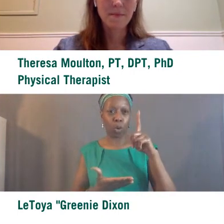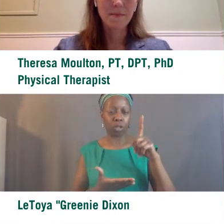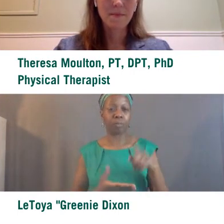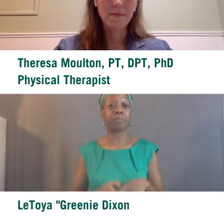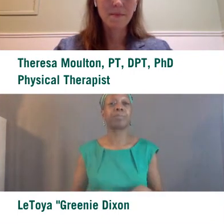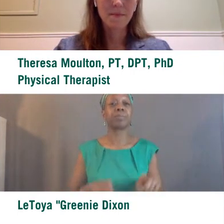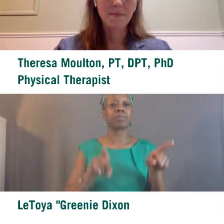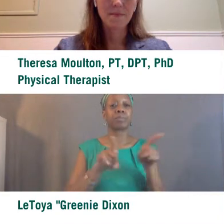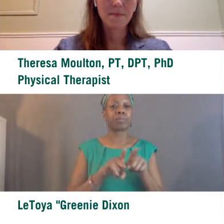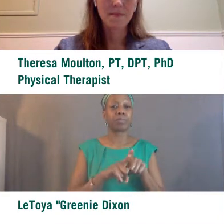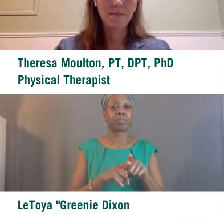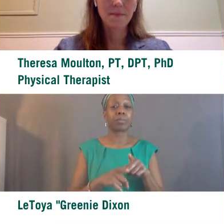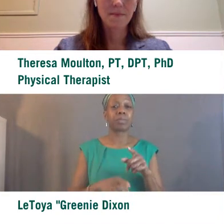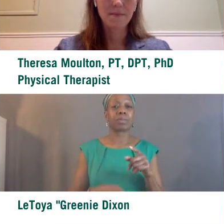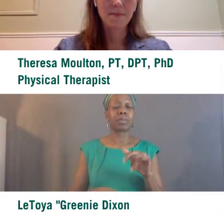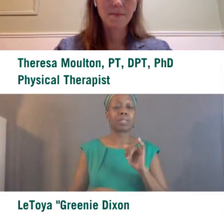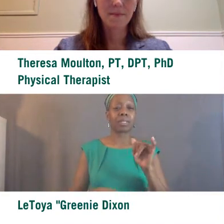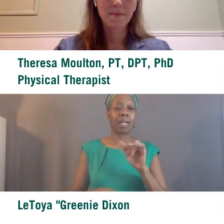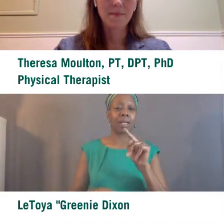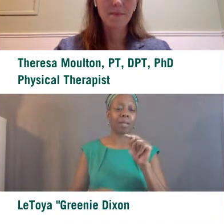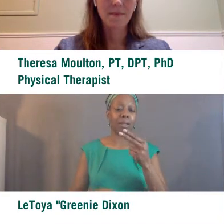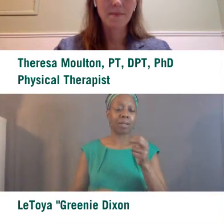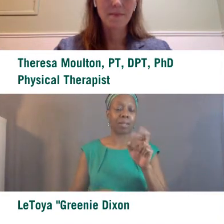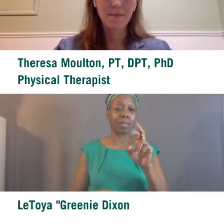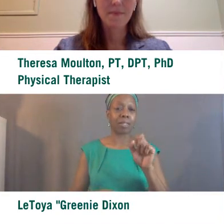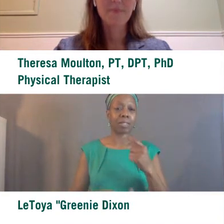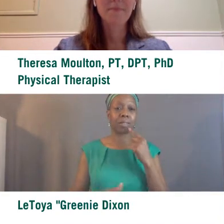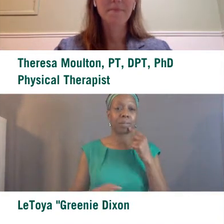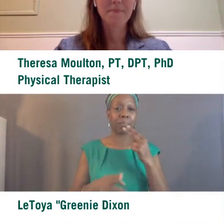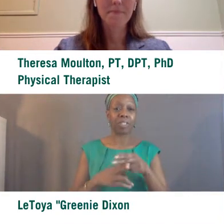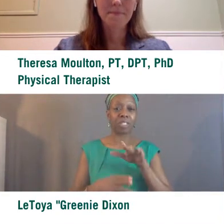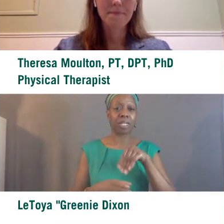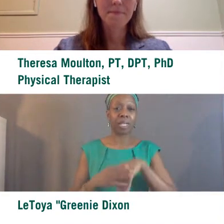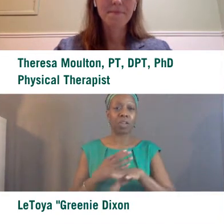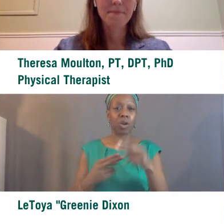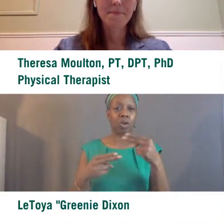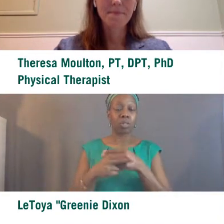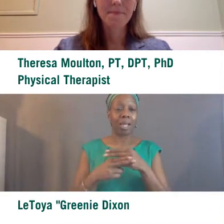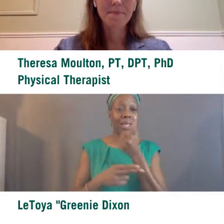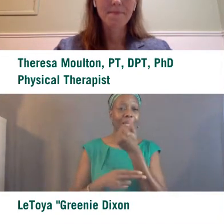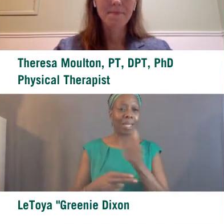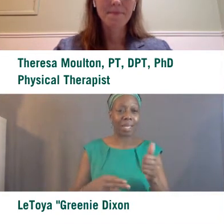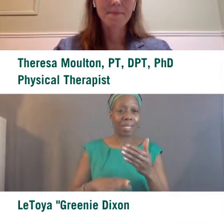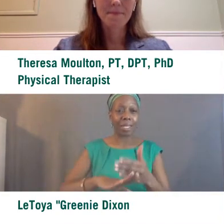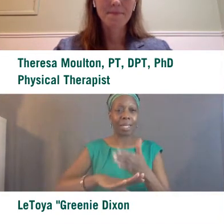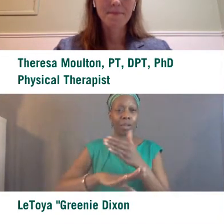any increase in movement is good. So it doesn't necessarily have to be picking up a weight.